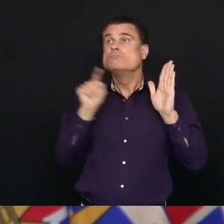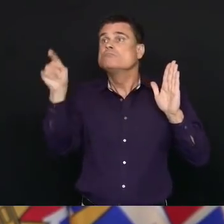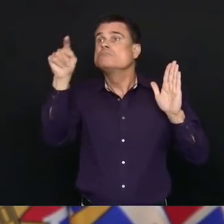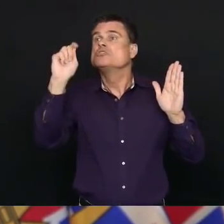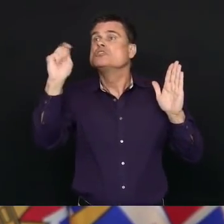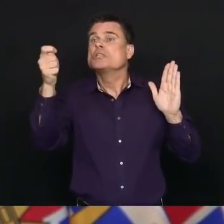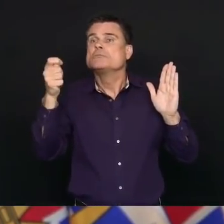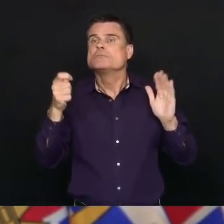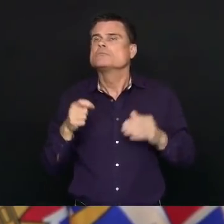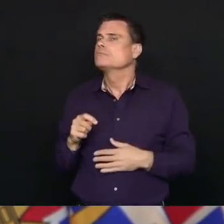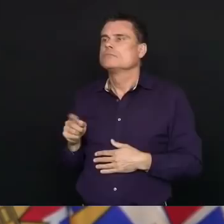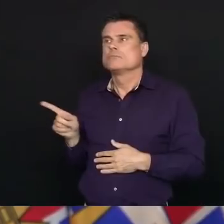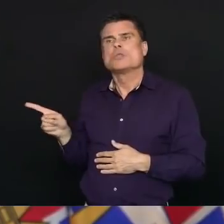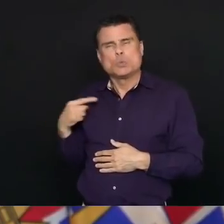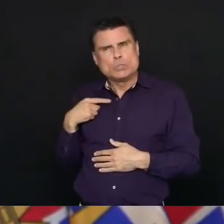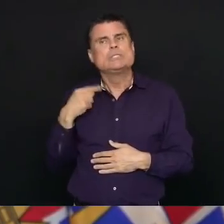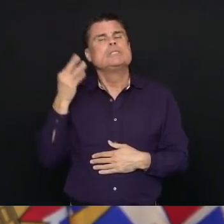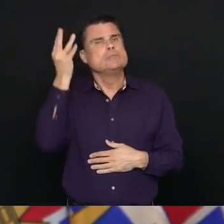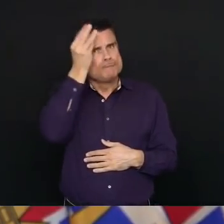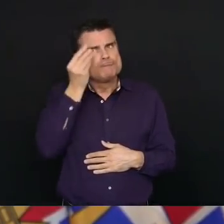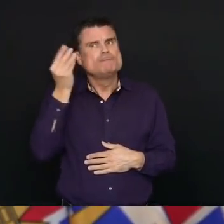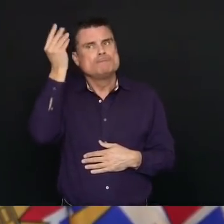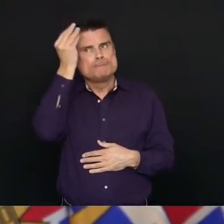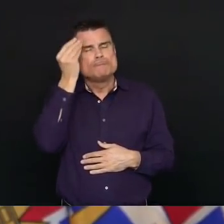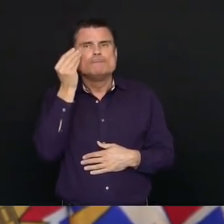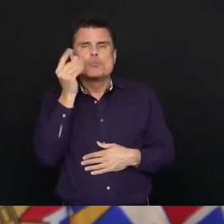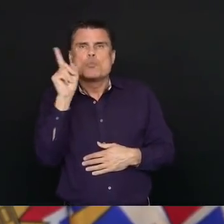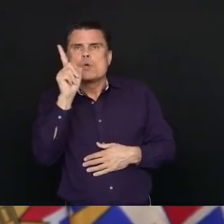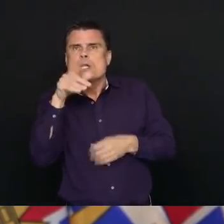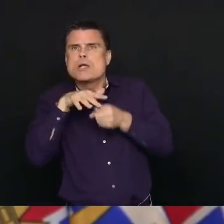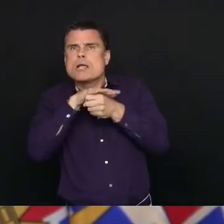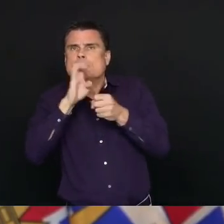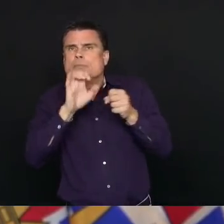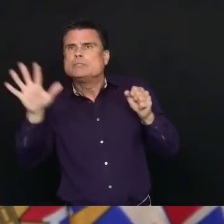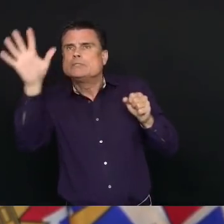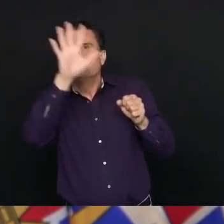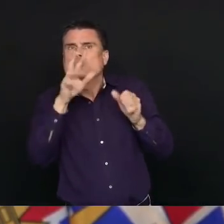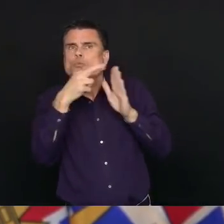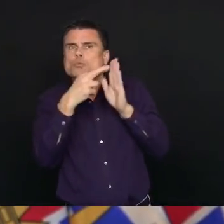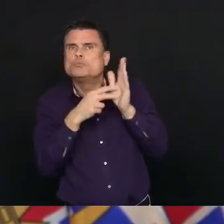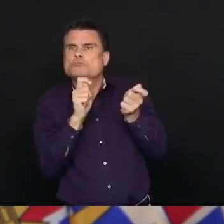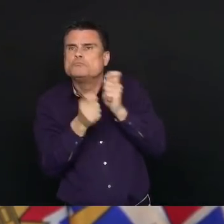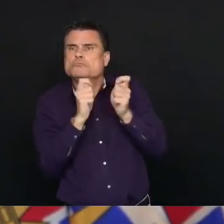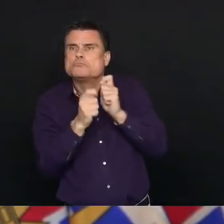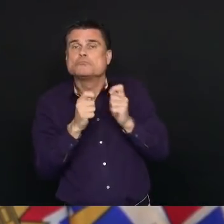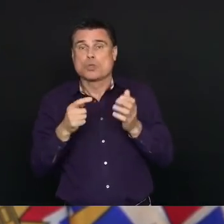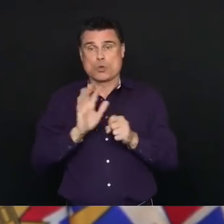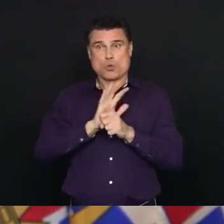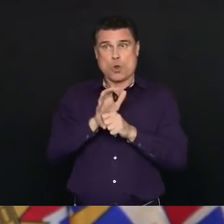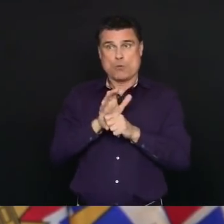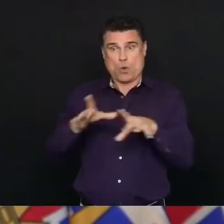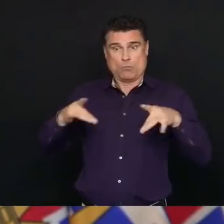consider relaxing or tailing the rules perhaps to bring what is happening locally or by jurisdiction? Absolutely we are looking at all kinds